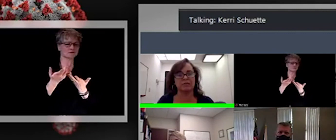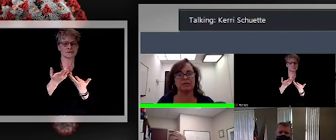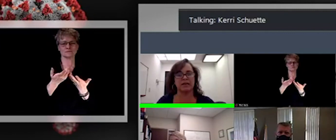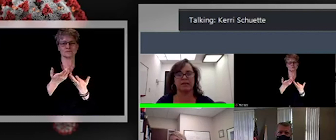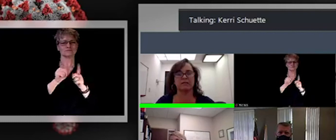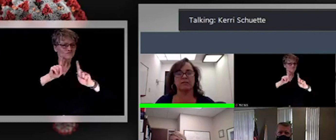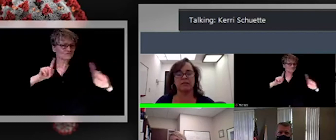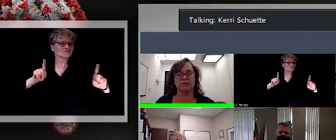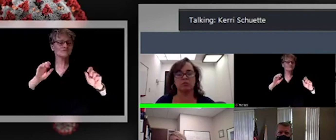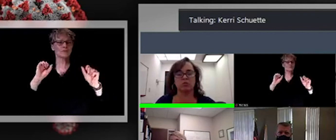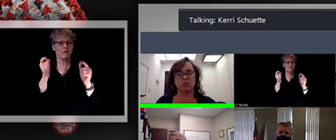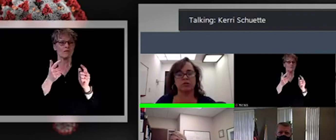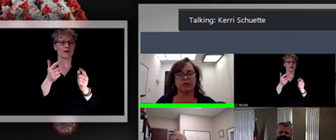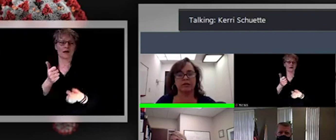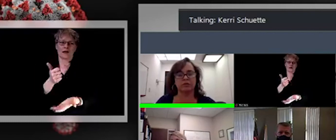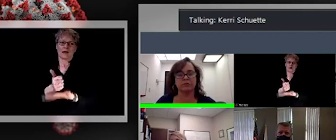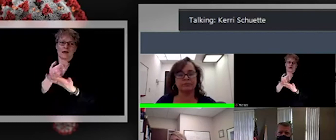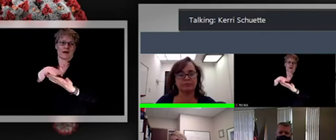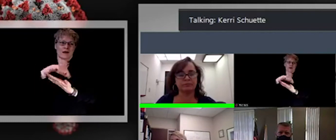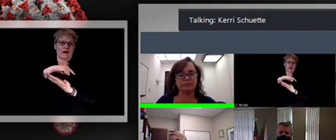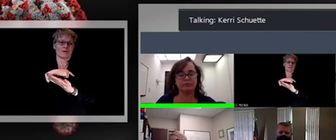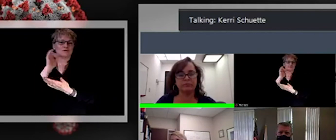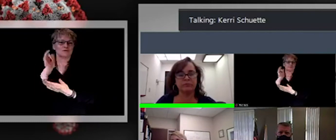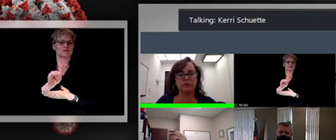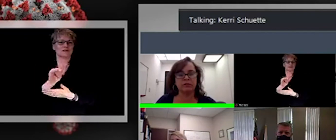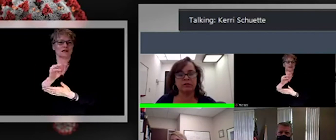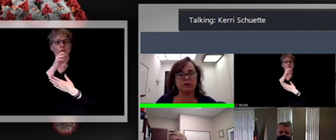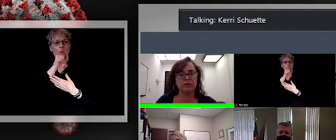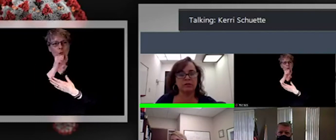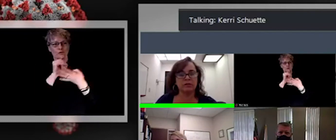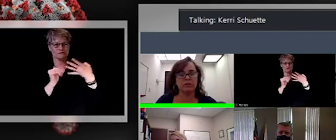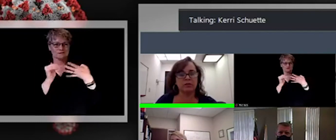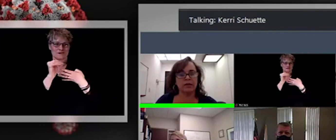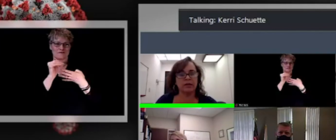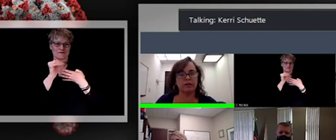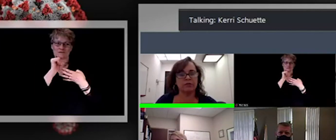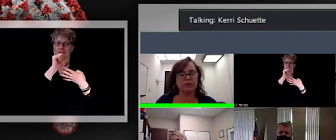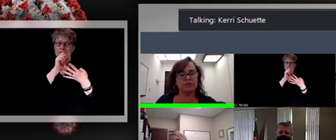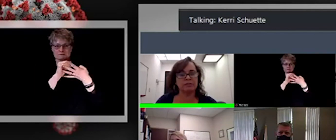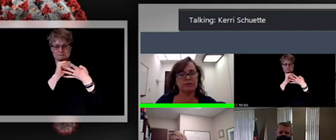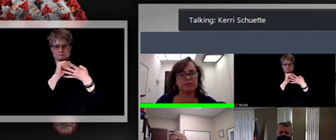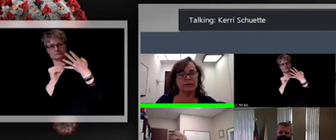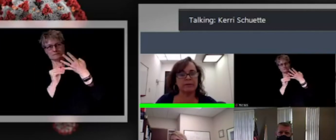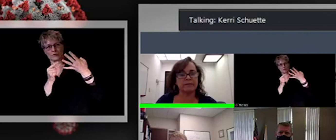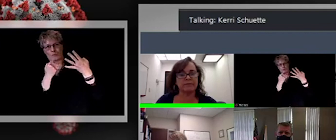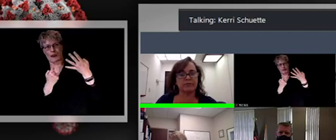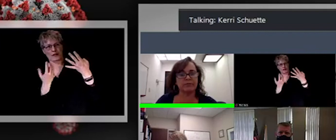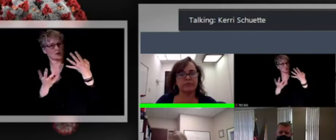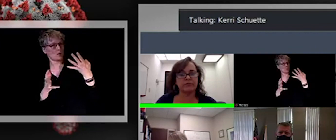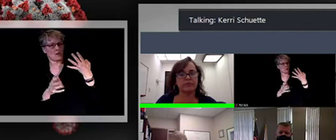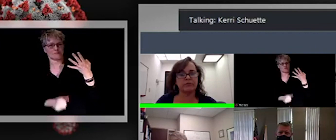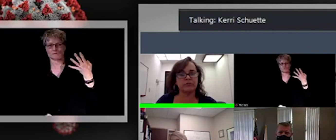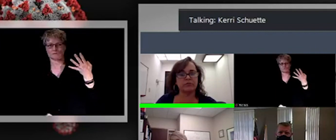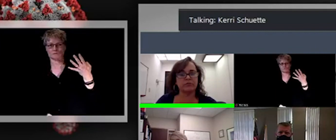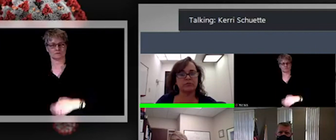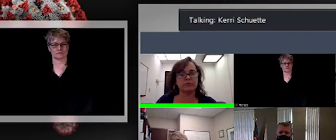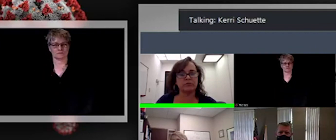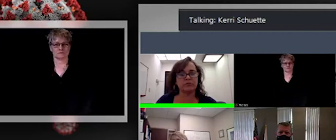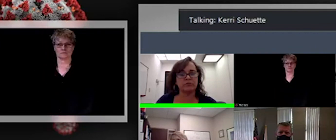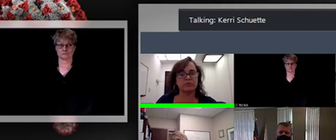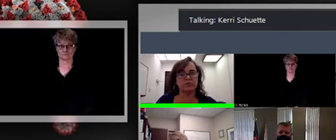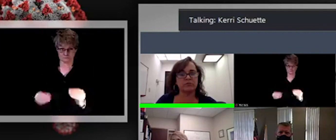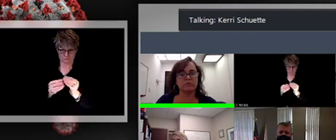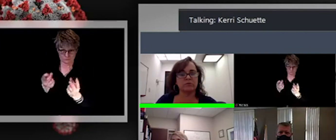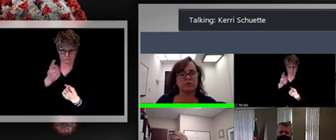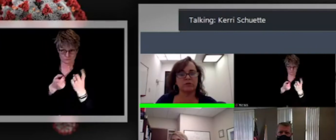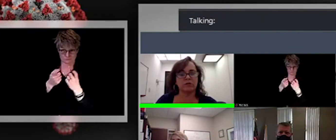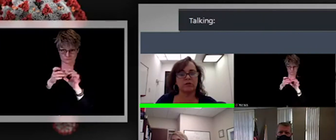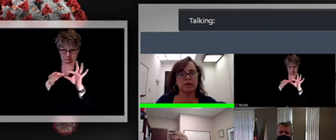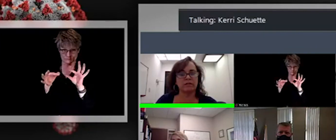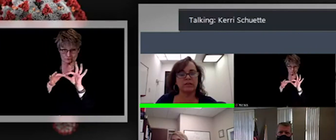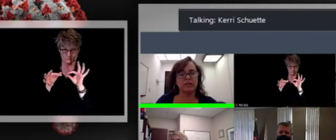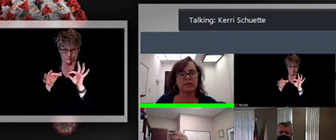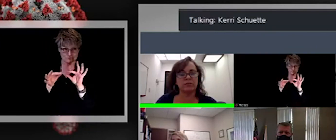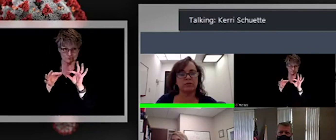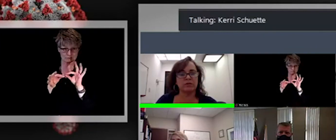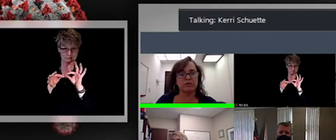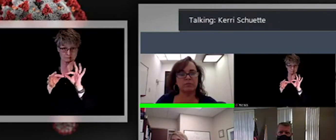keep us in that orange level. Any other questions or comments? Alright, thank you everyone for